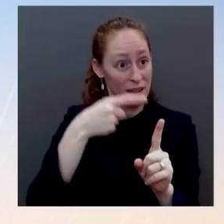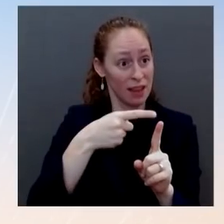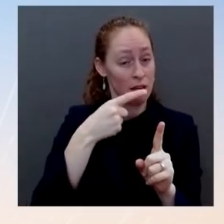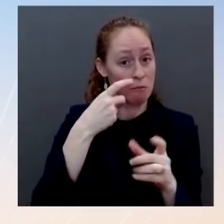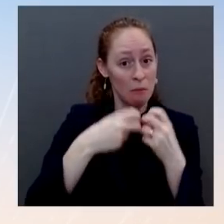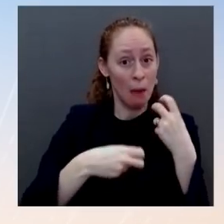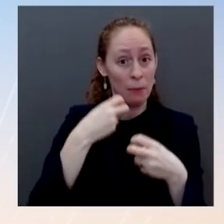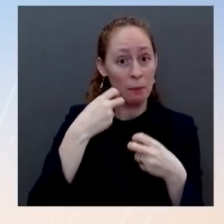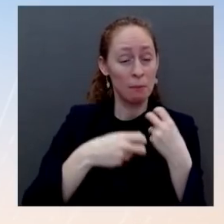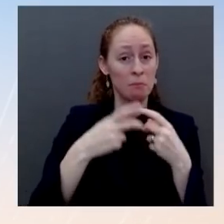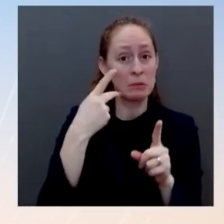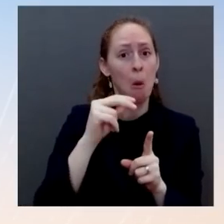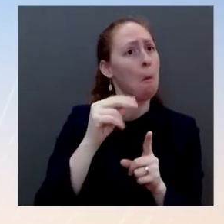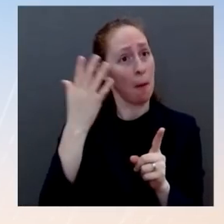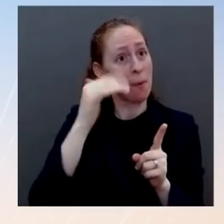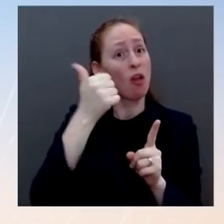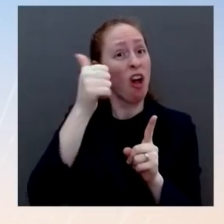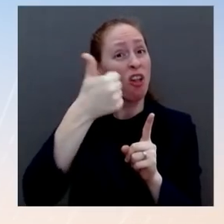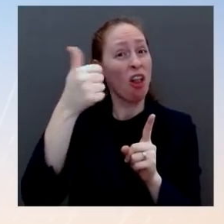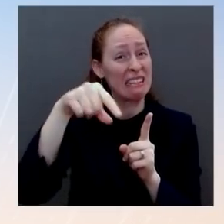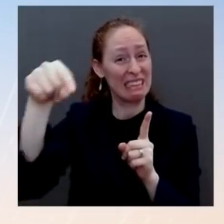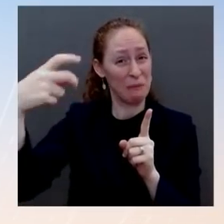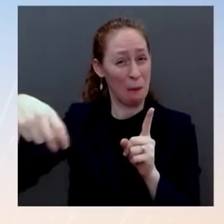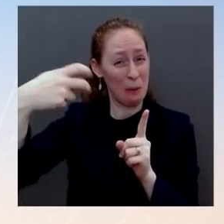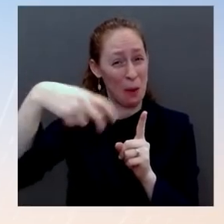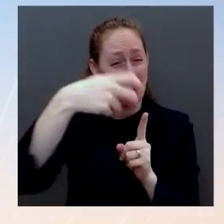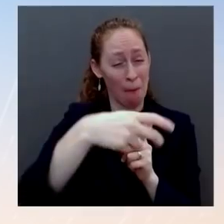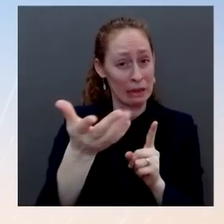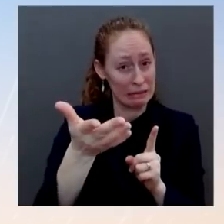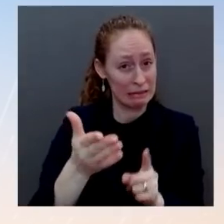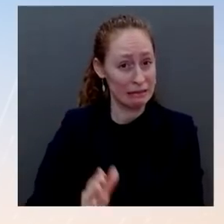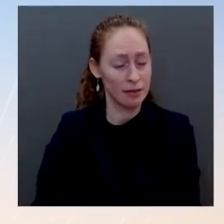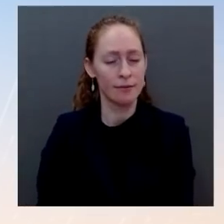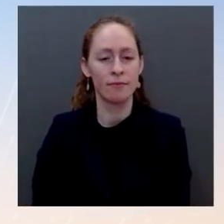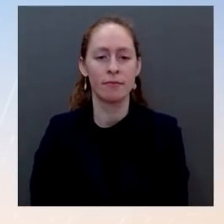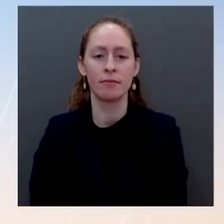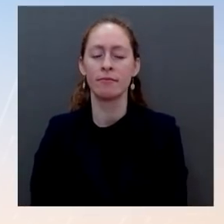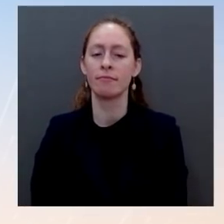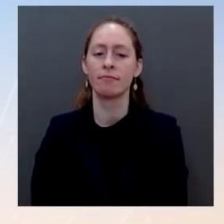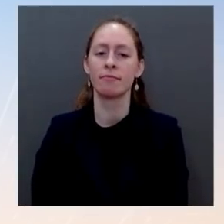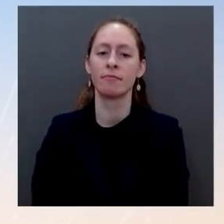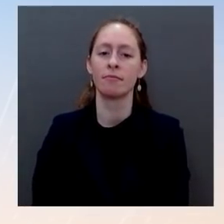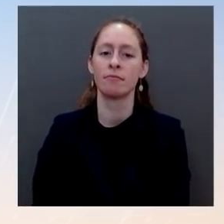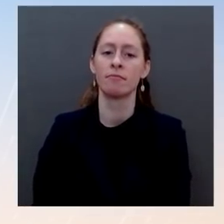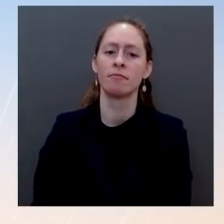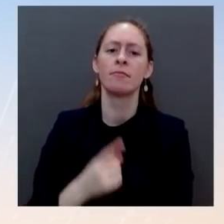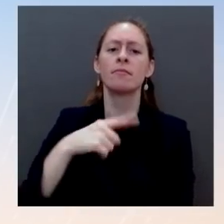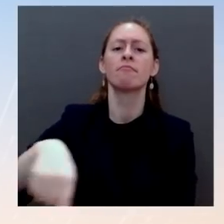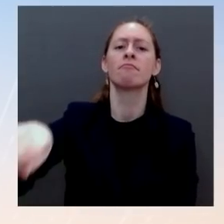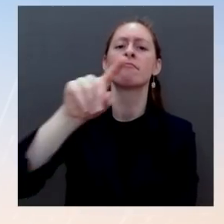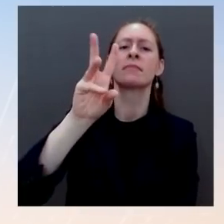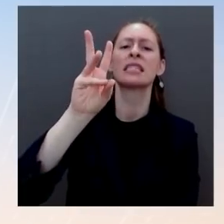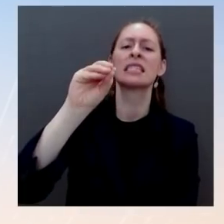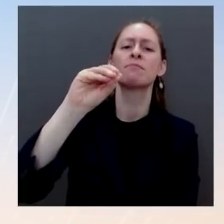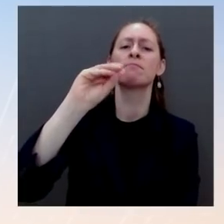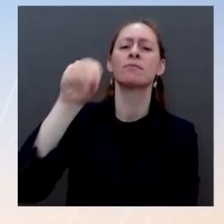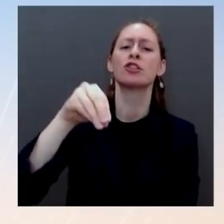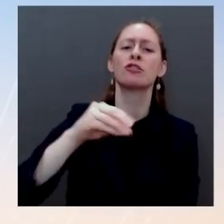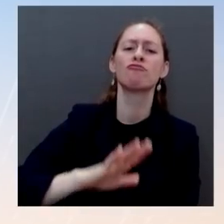implemented vaccine requirements or testing requirements. They've all implemented it in different ways. Many, many have done it incredibly successfully.